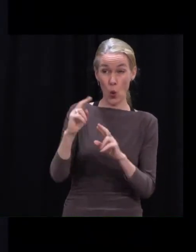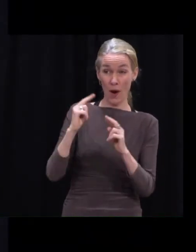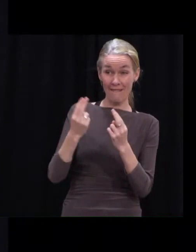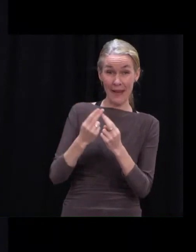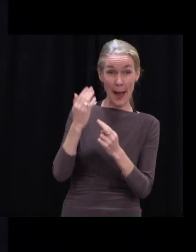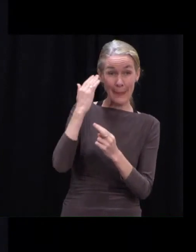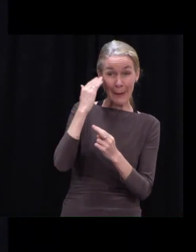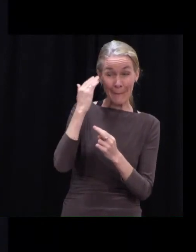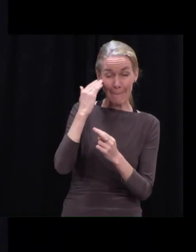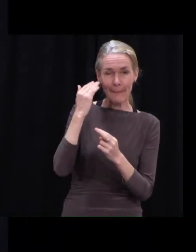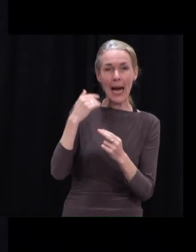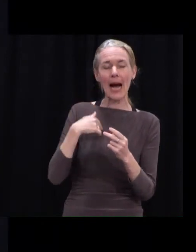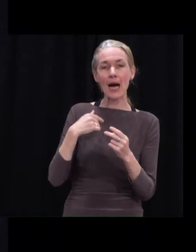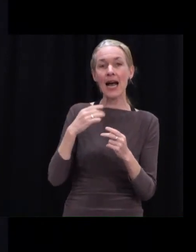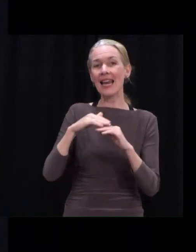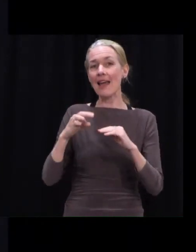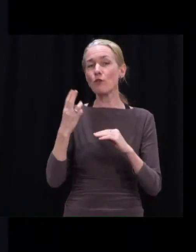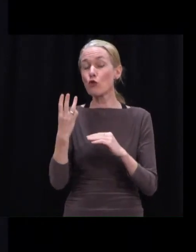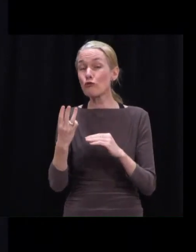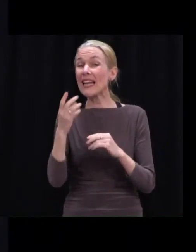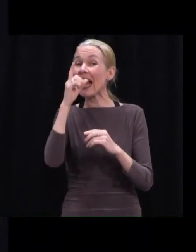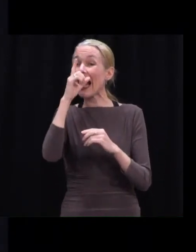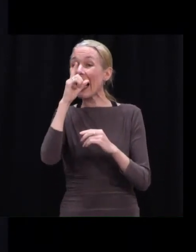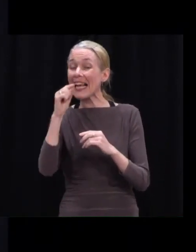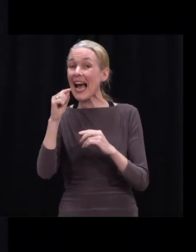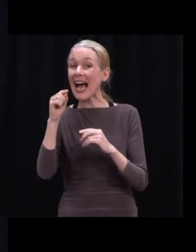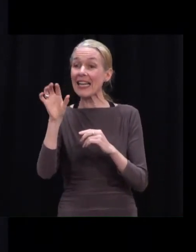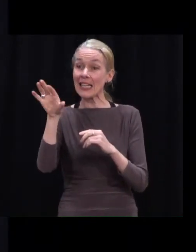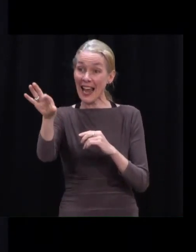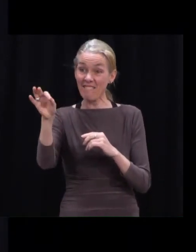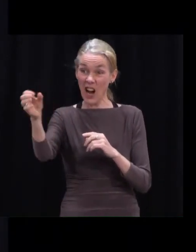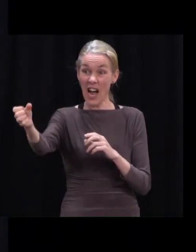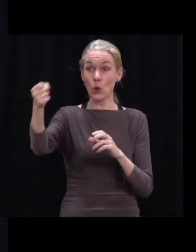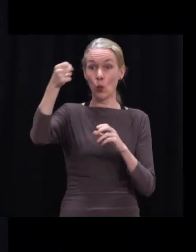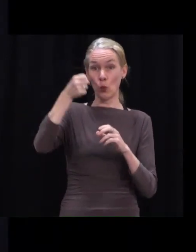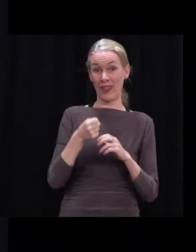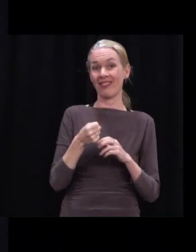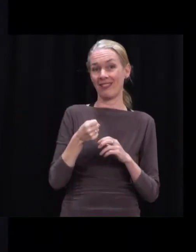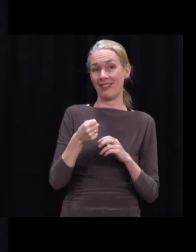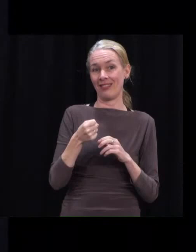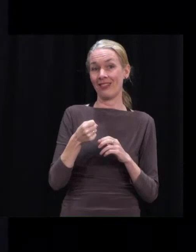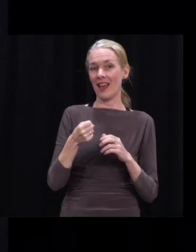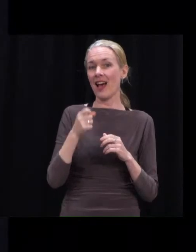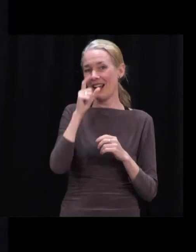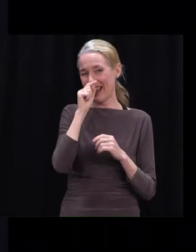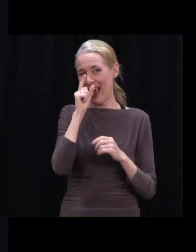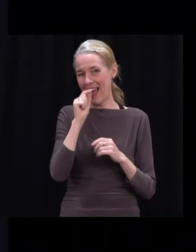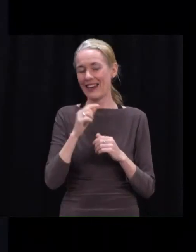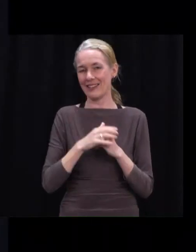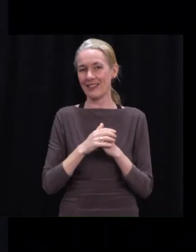there are people who are isolated or who have care needs